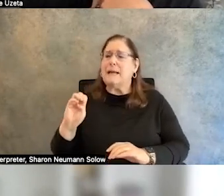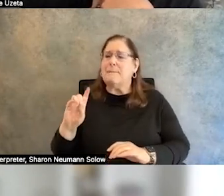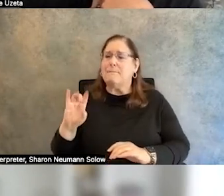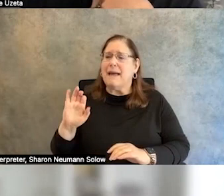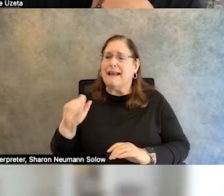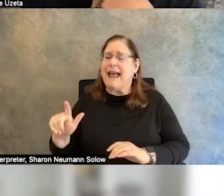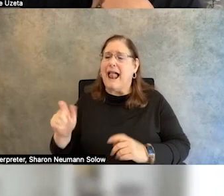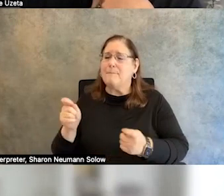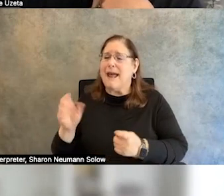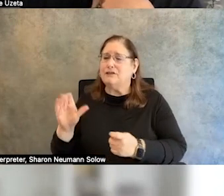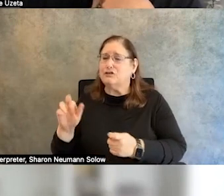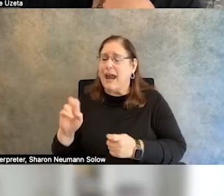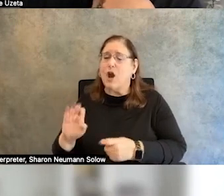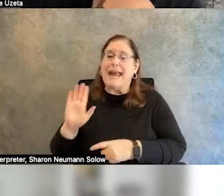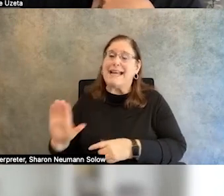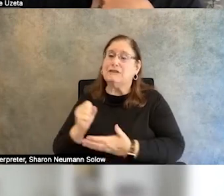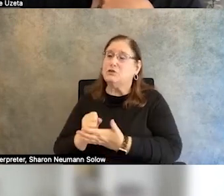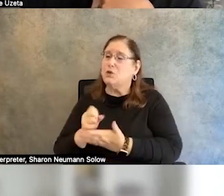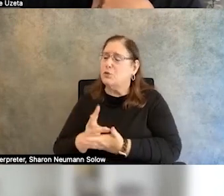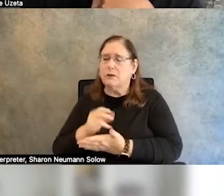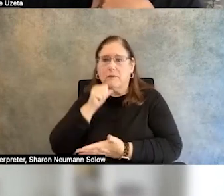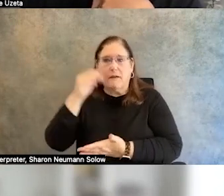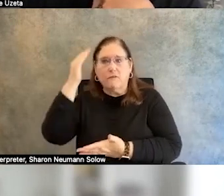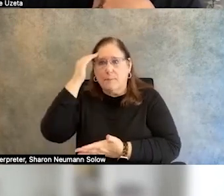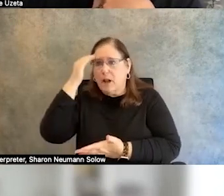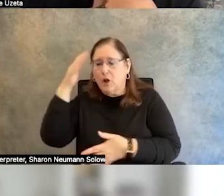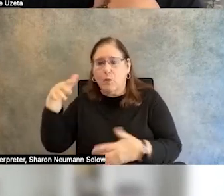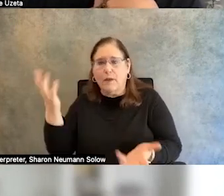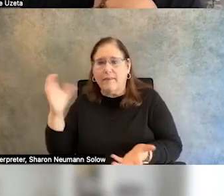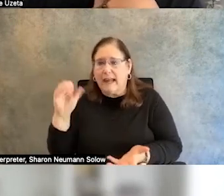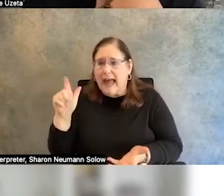His social worker was unfamiliar with CalAIM and this was in LA County."